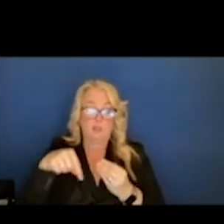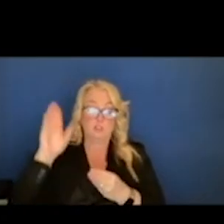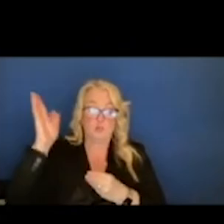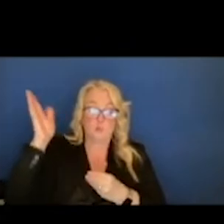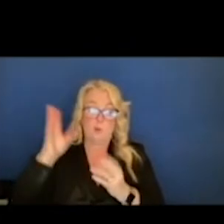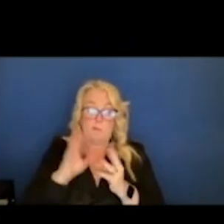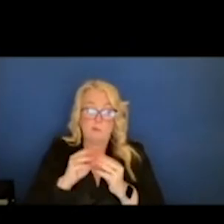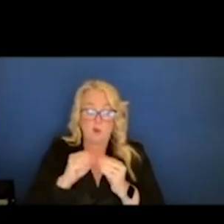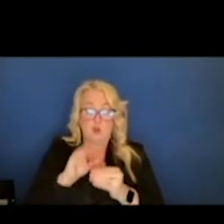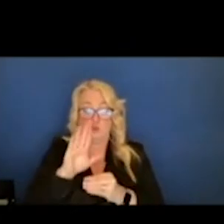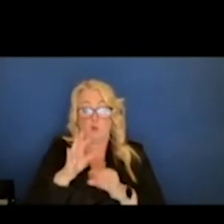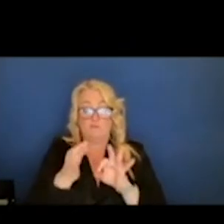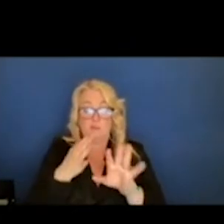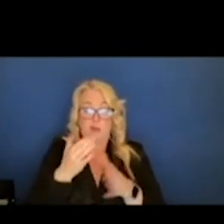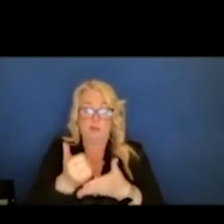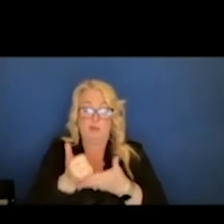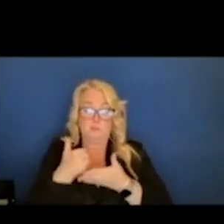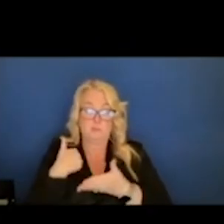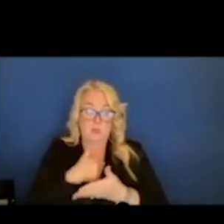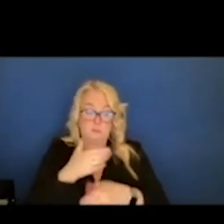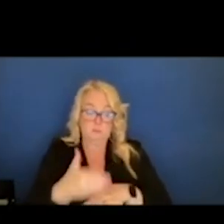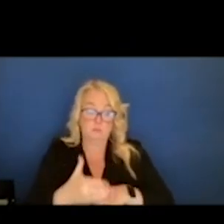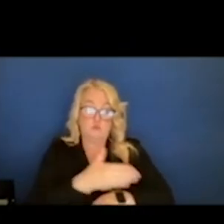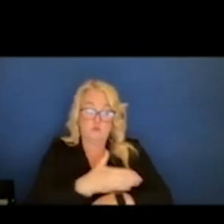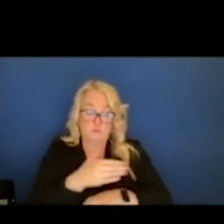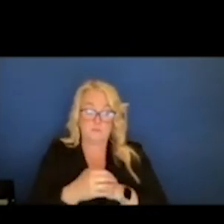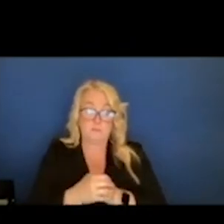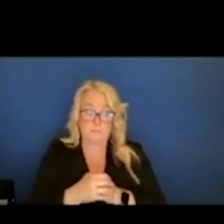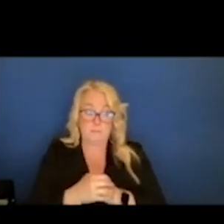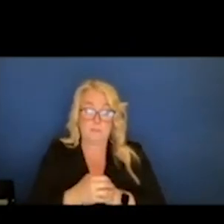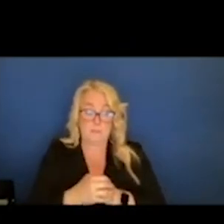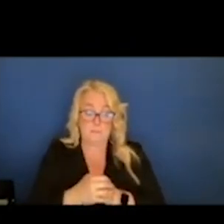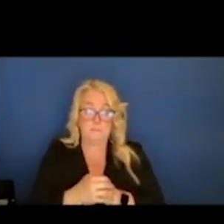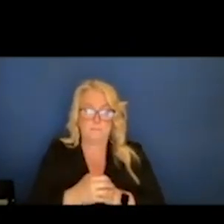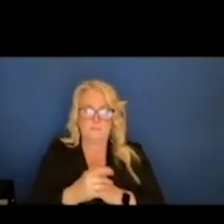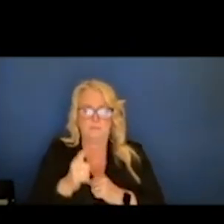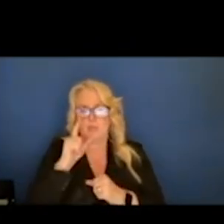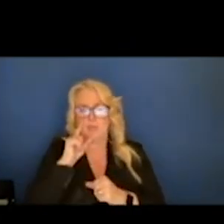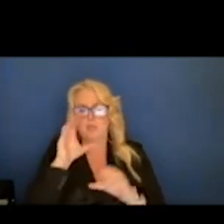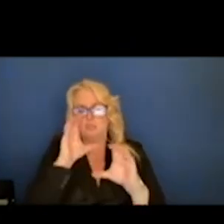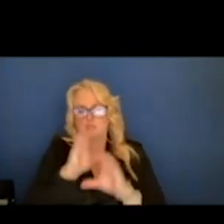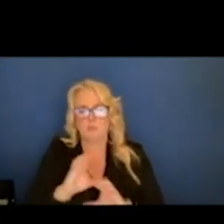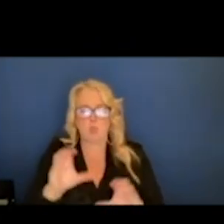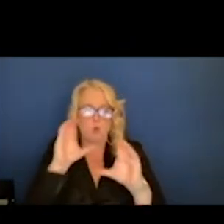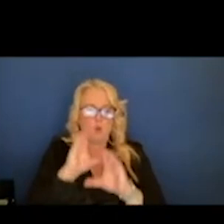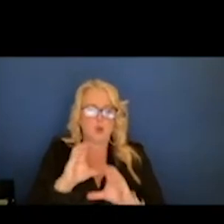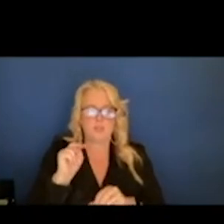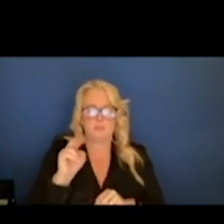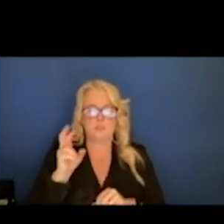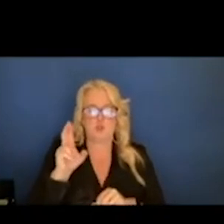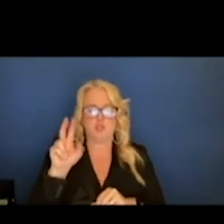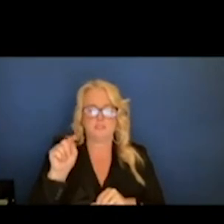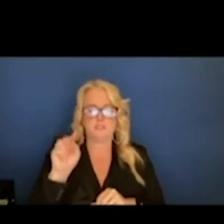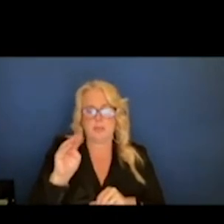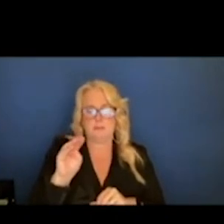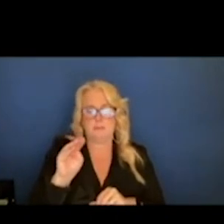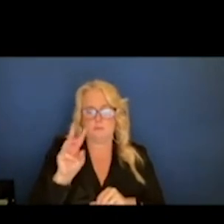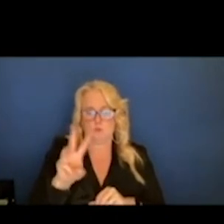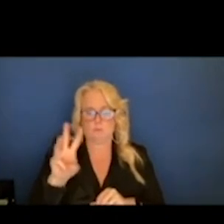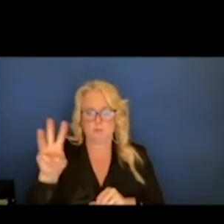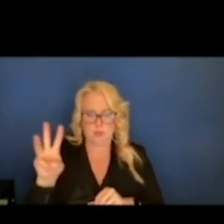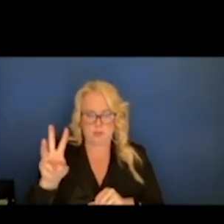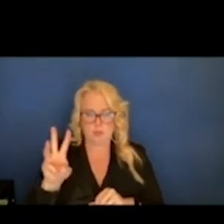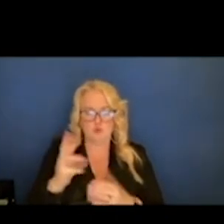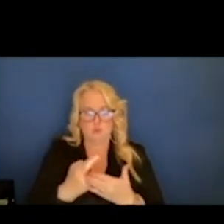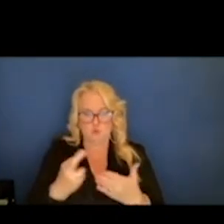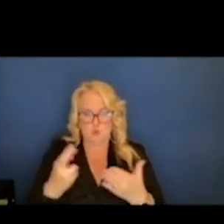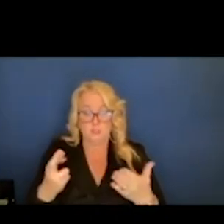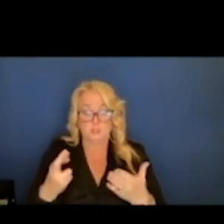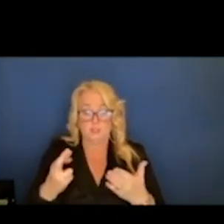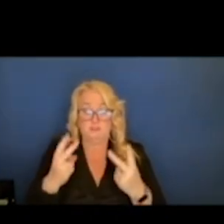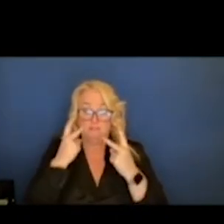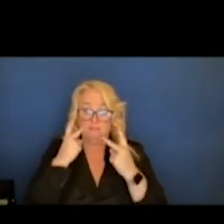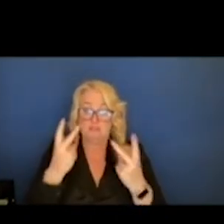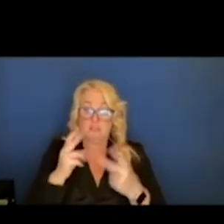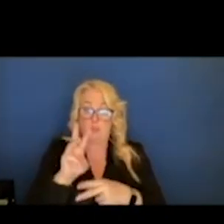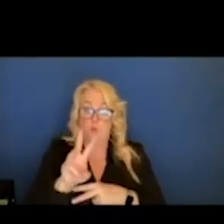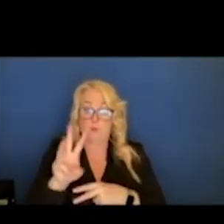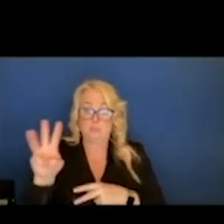webinar. Your feedback helps us improve. Explore NCRTM’s resources. Visit the NCRTM